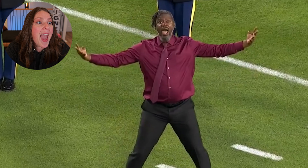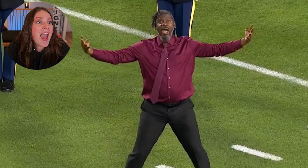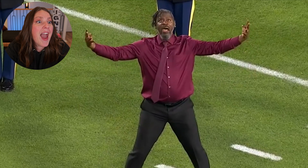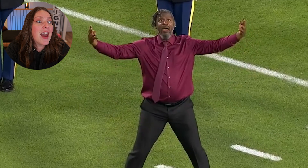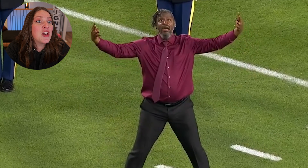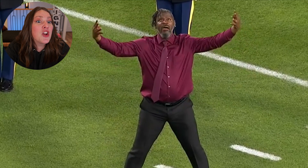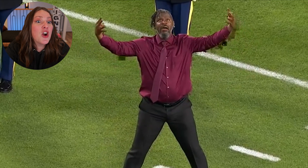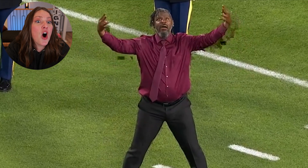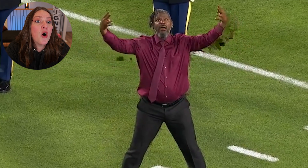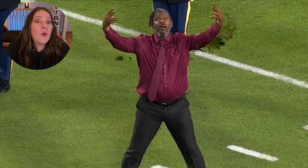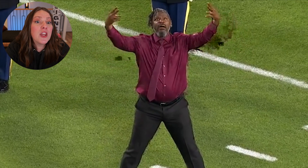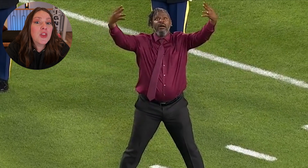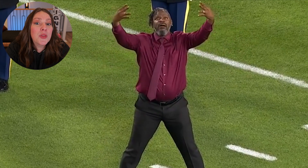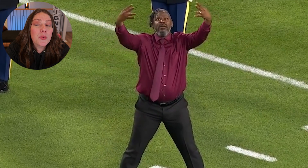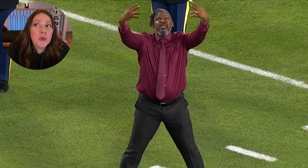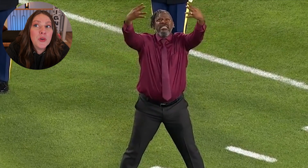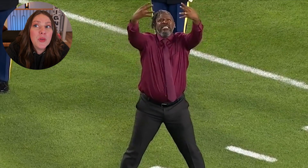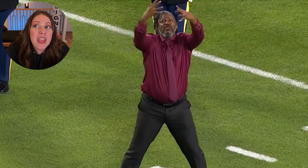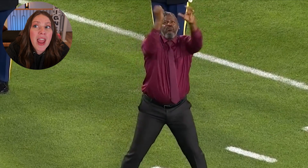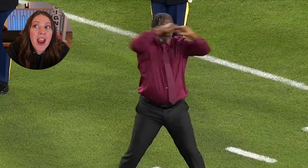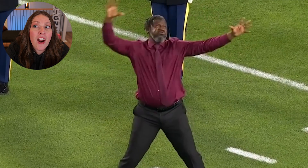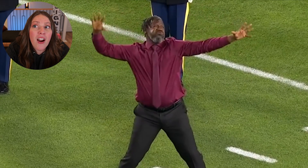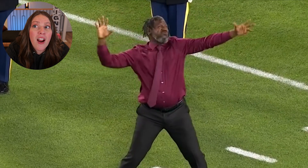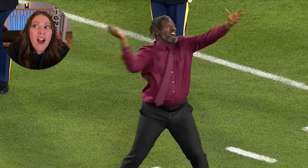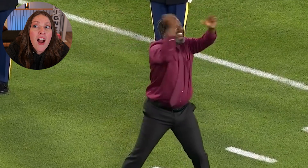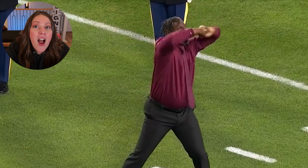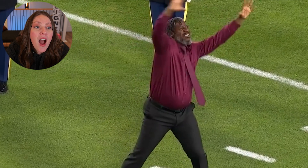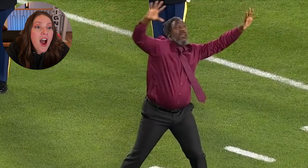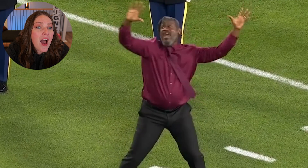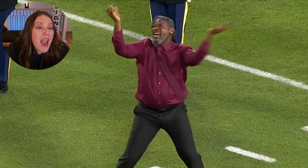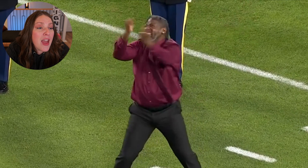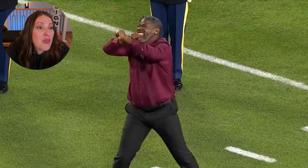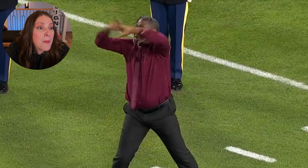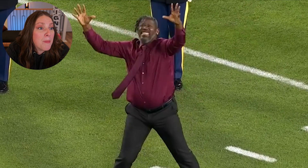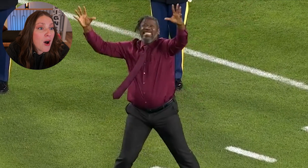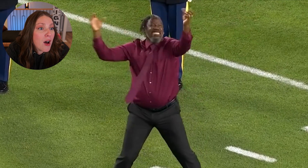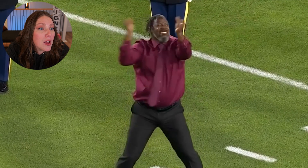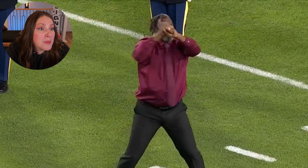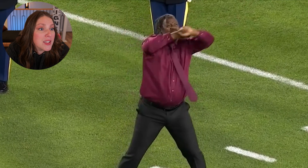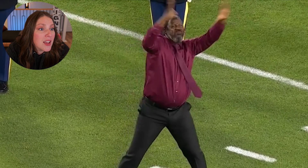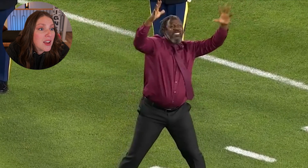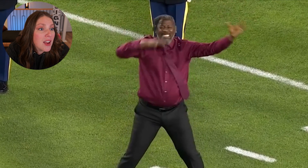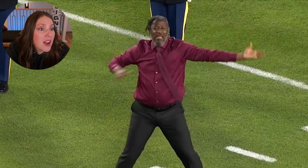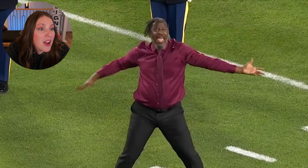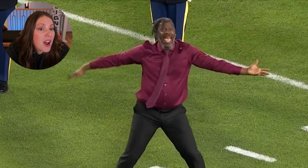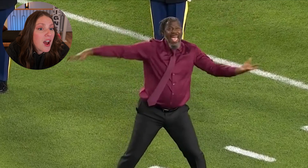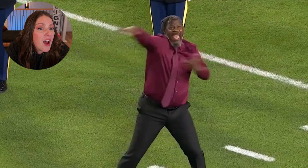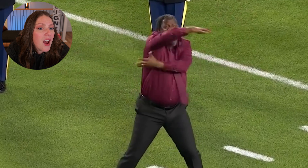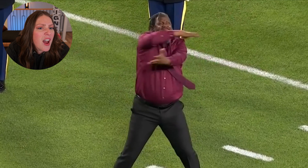and going through the air and the bombs.